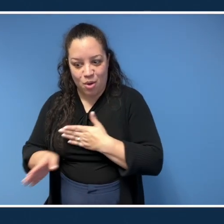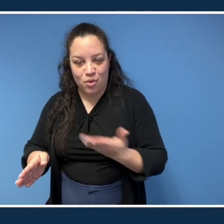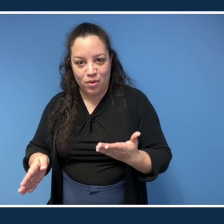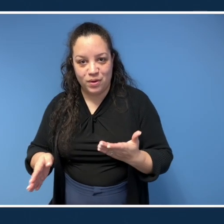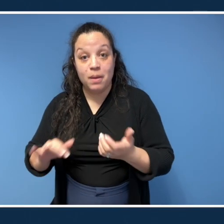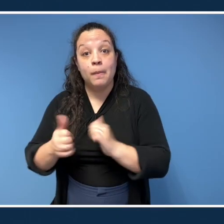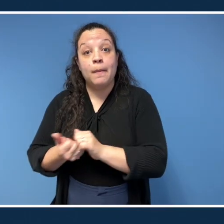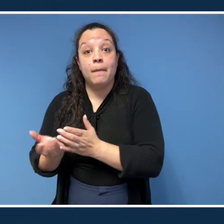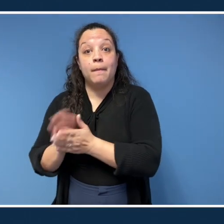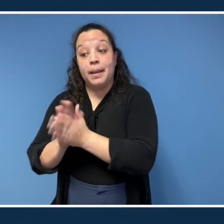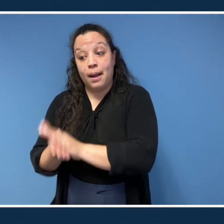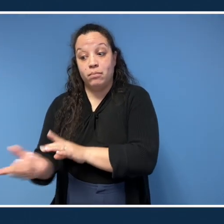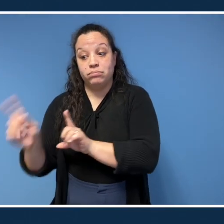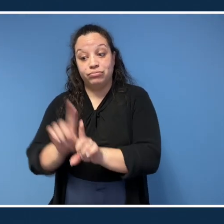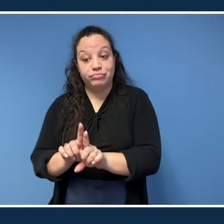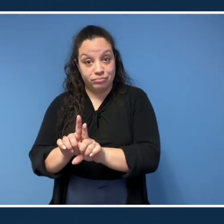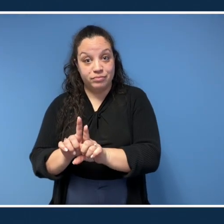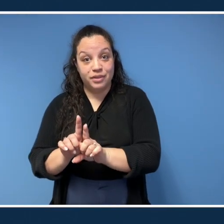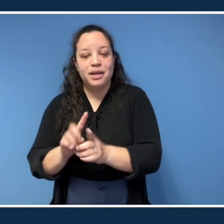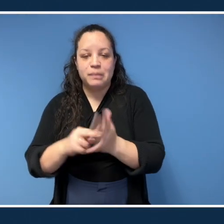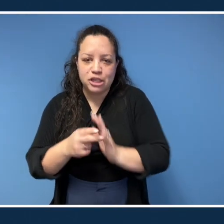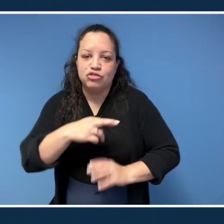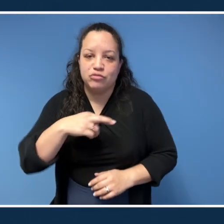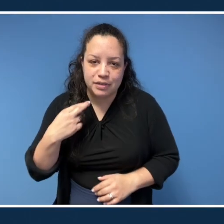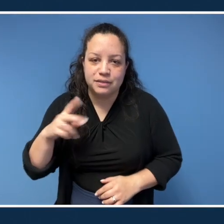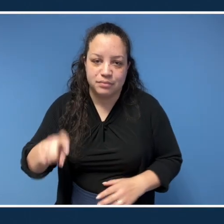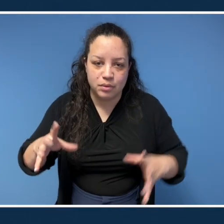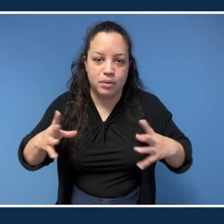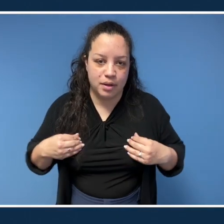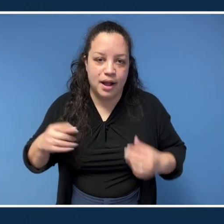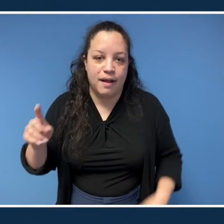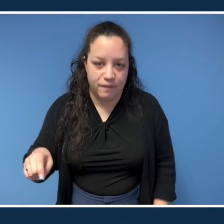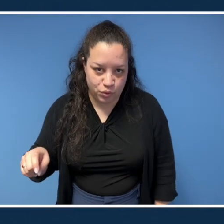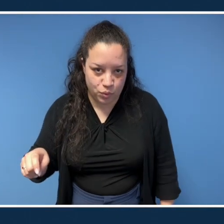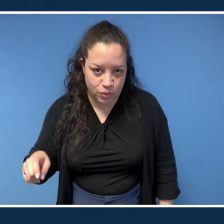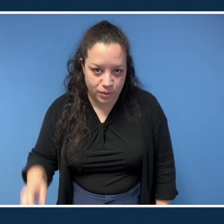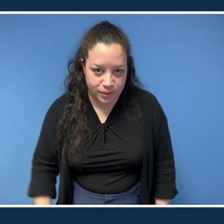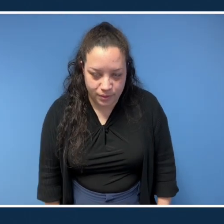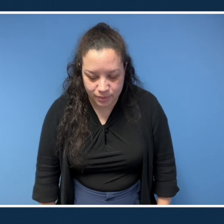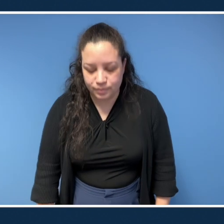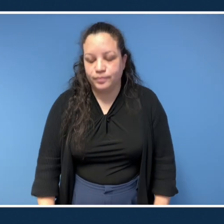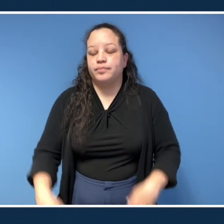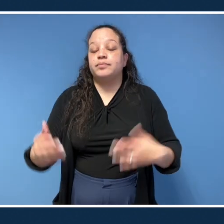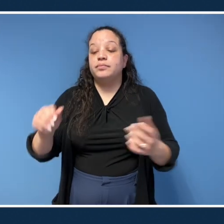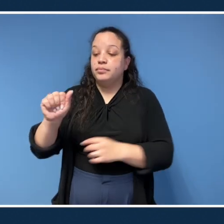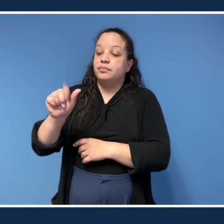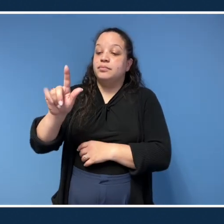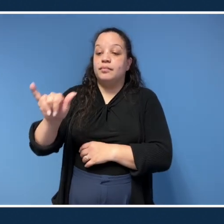you become an accomplice, you're going to have to take some risk in that sense. What I think about allyship in that sense is